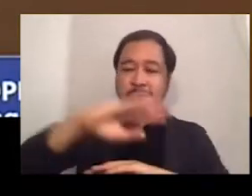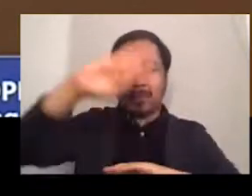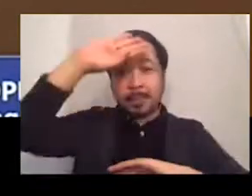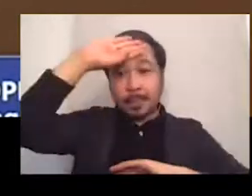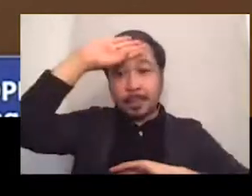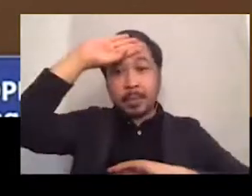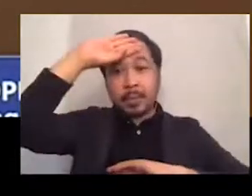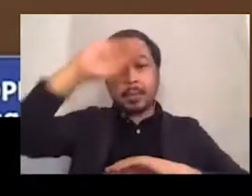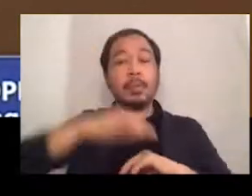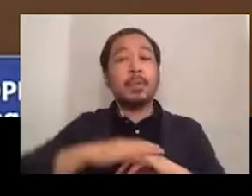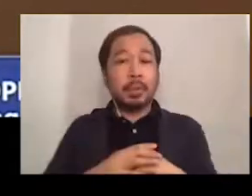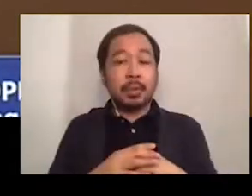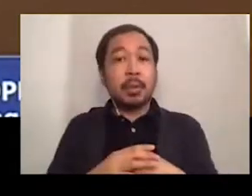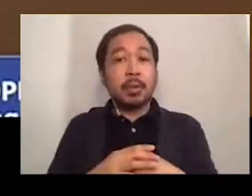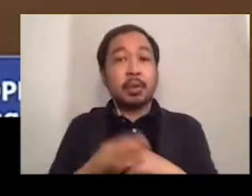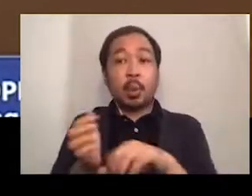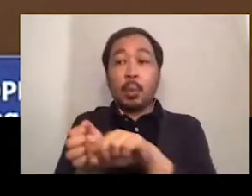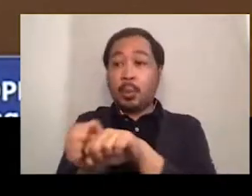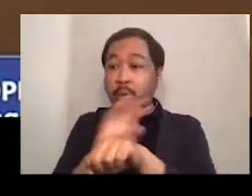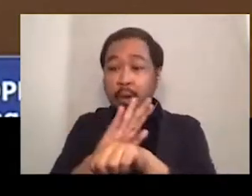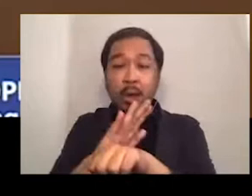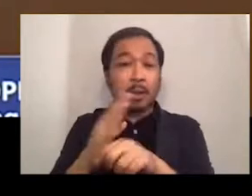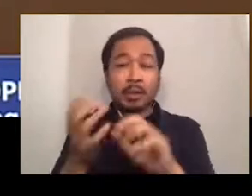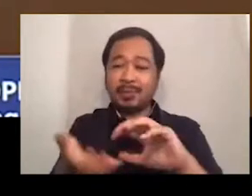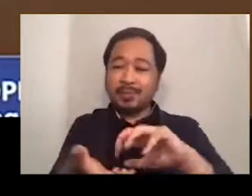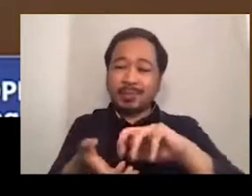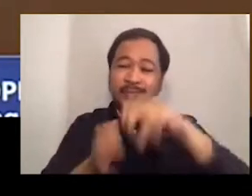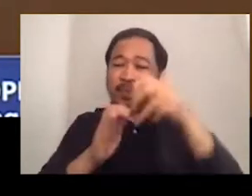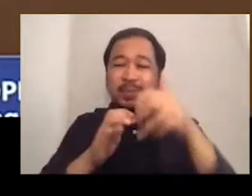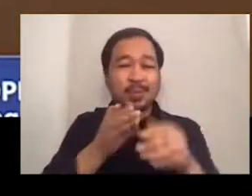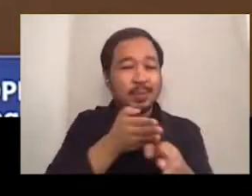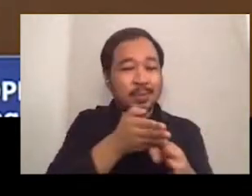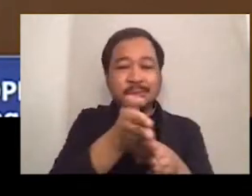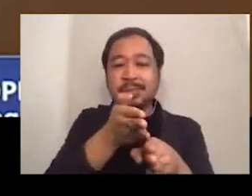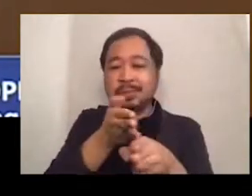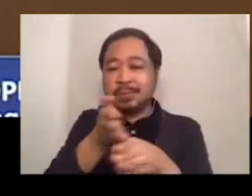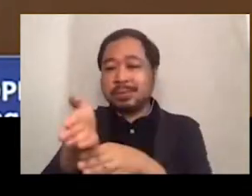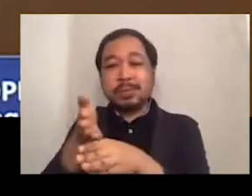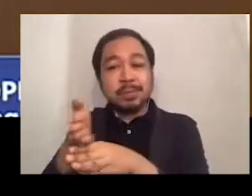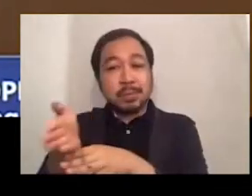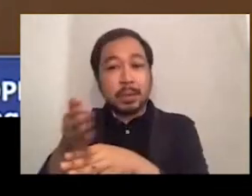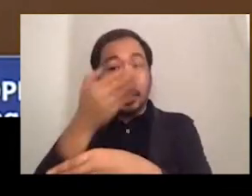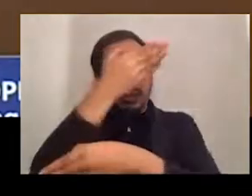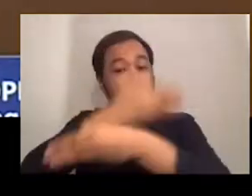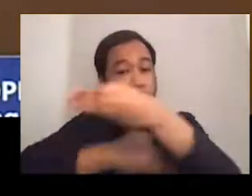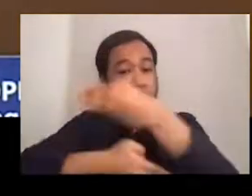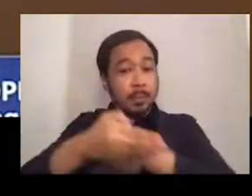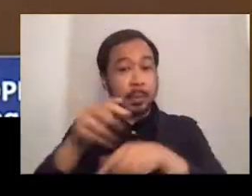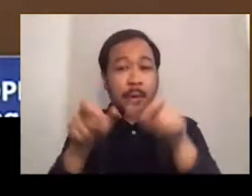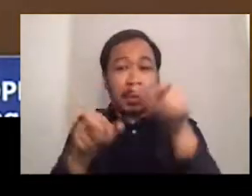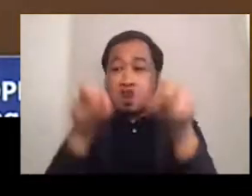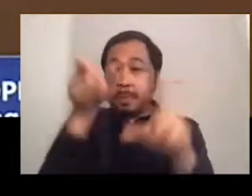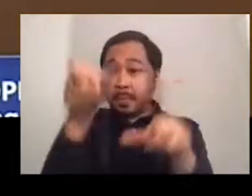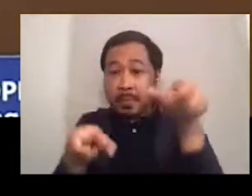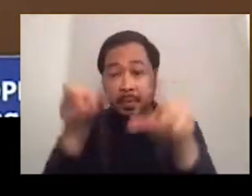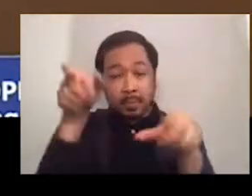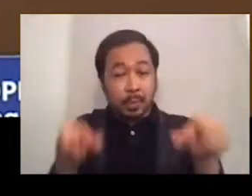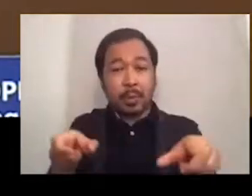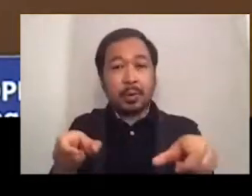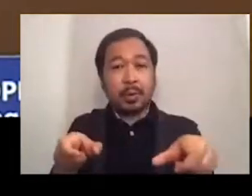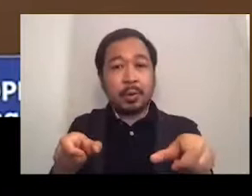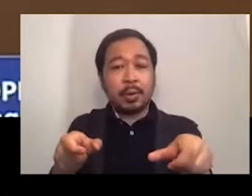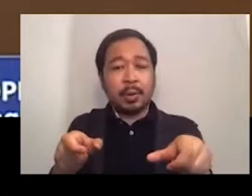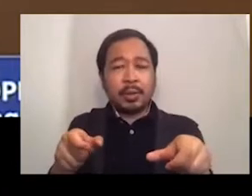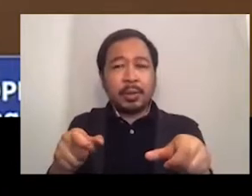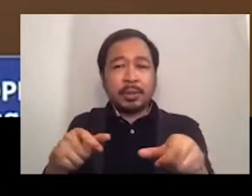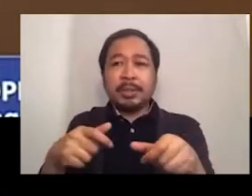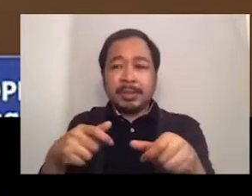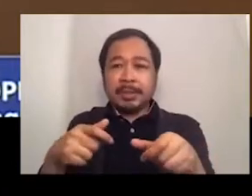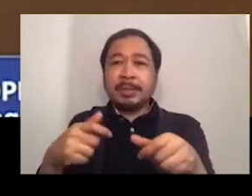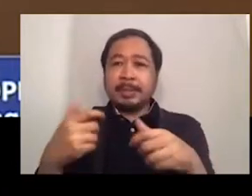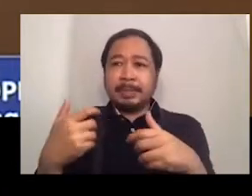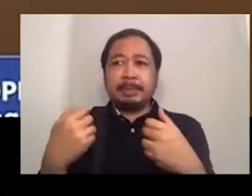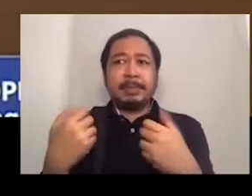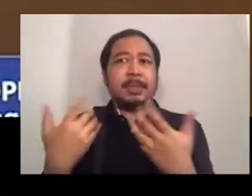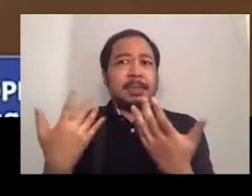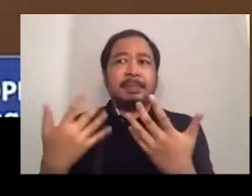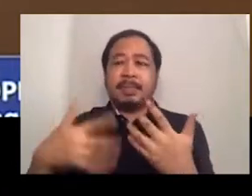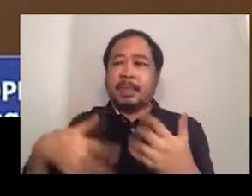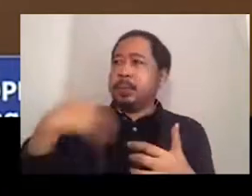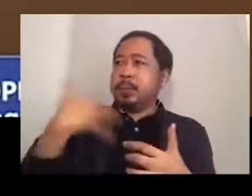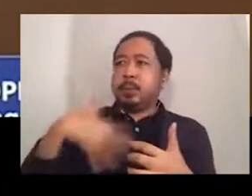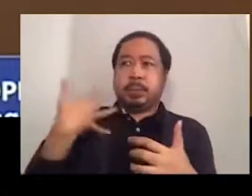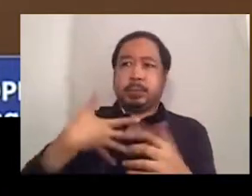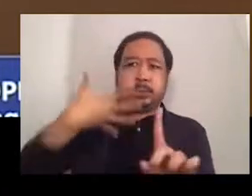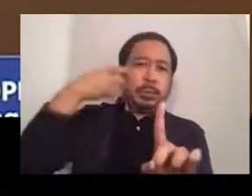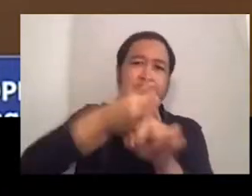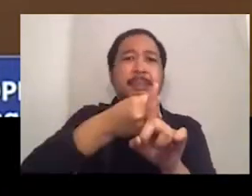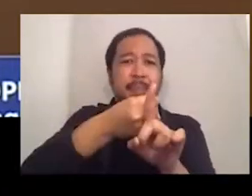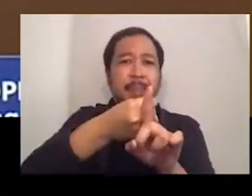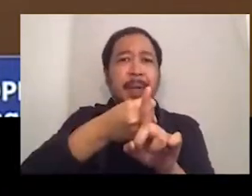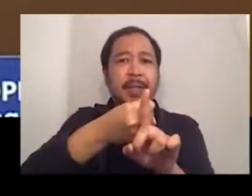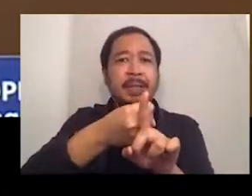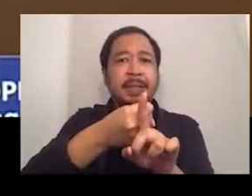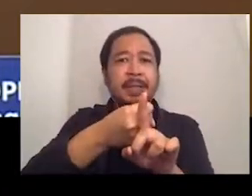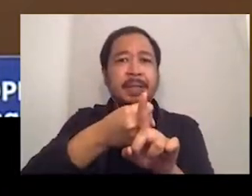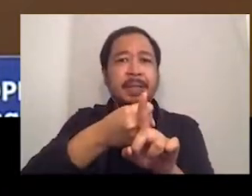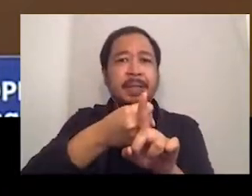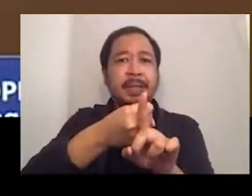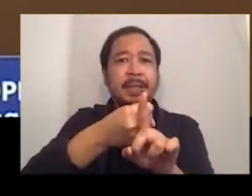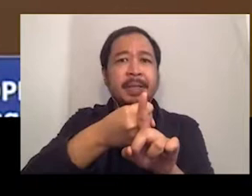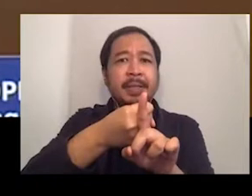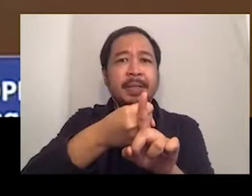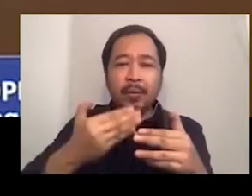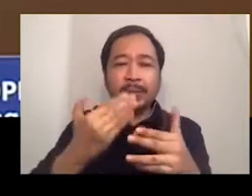people with disabilities have felt the strongest impact as they face more difficulties and inequality at this challenging time, I think.